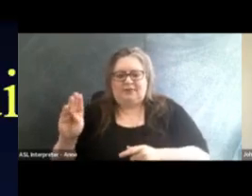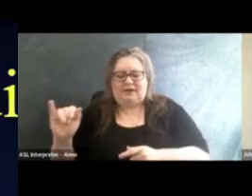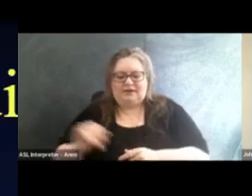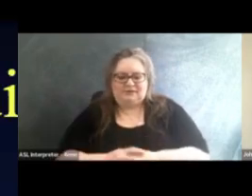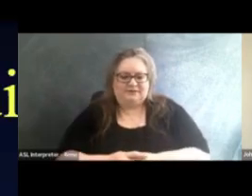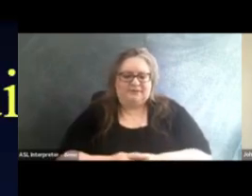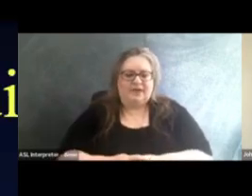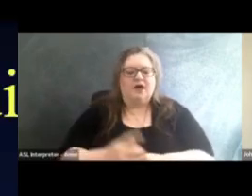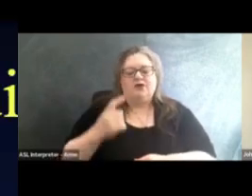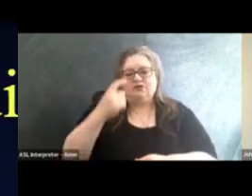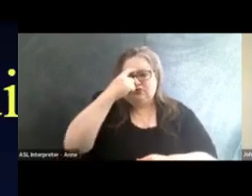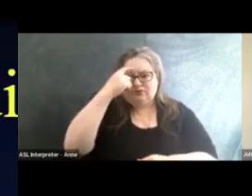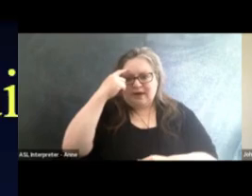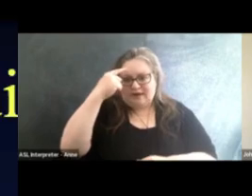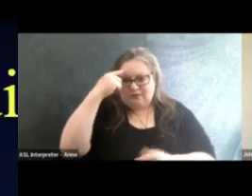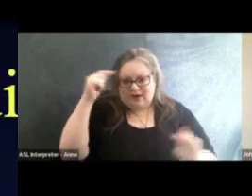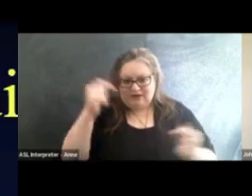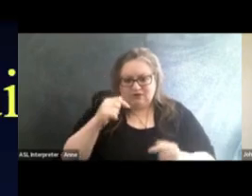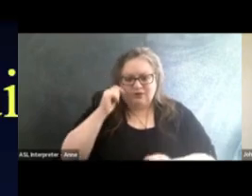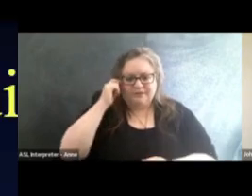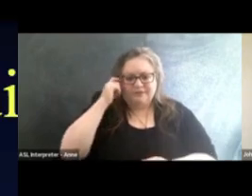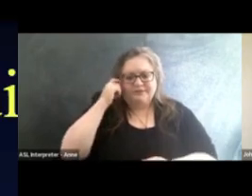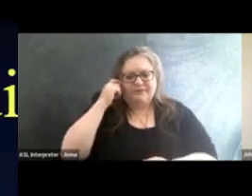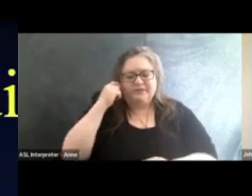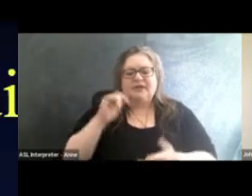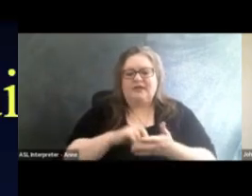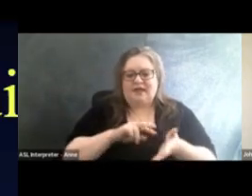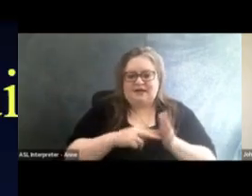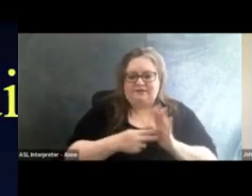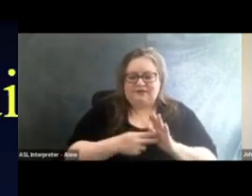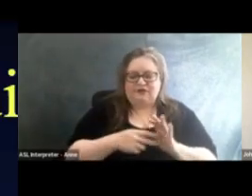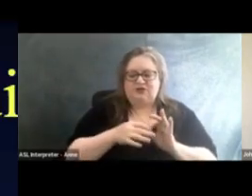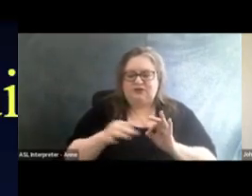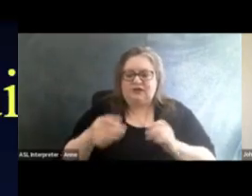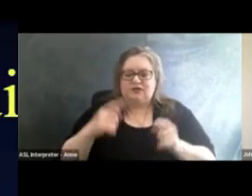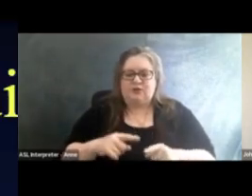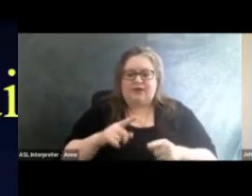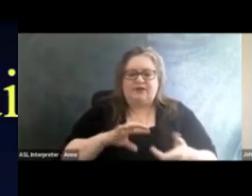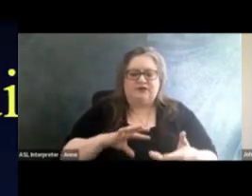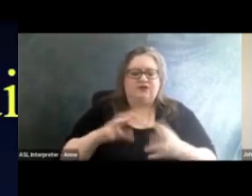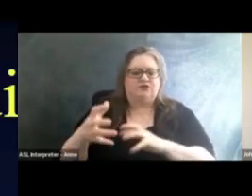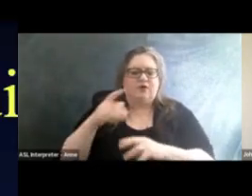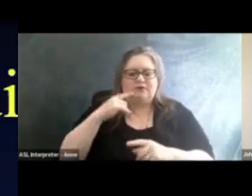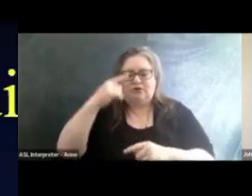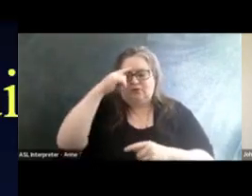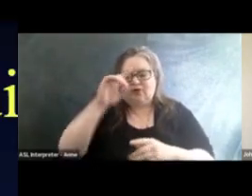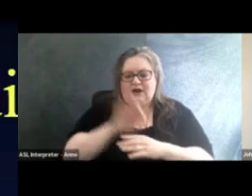injury, its definition is when there's a disruption of brain function caused by an external